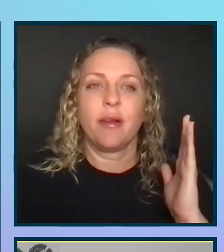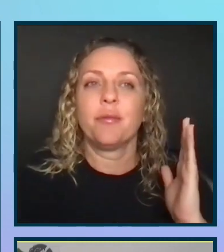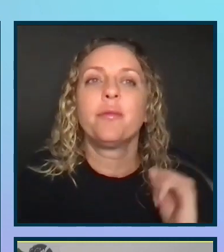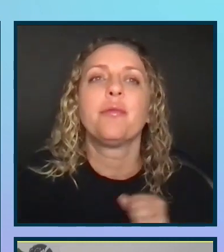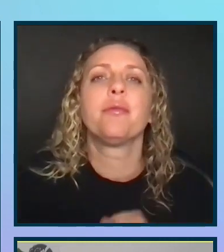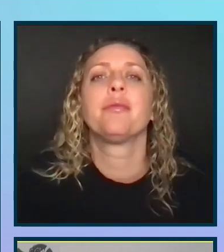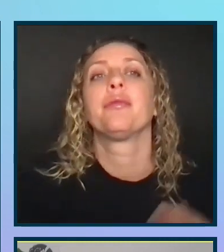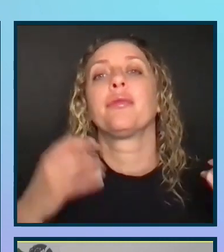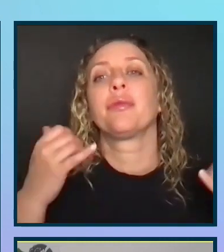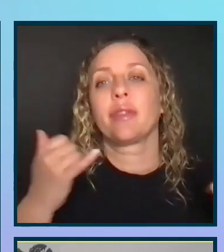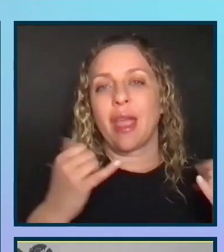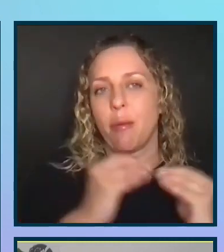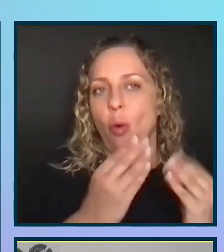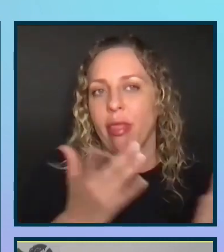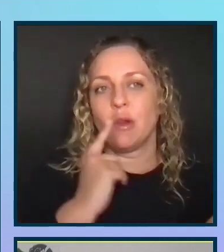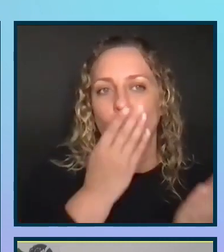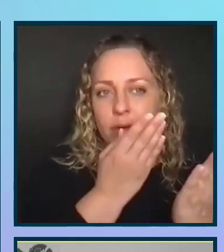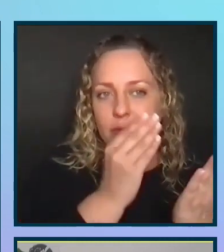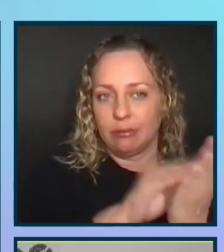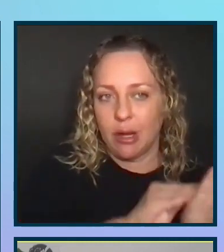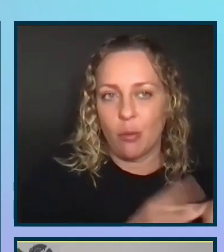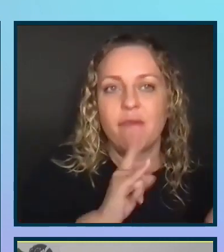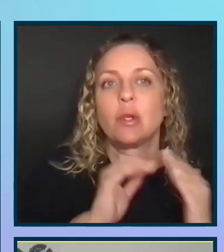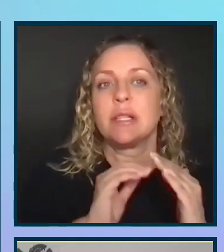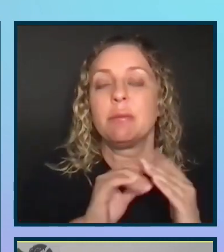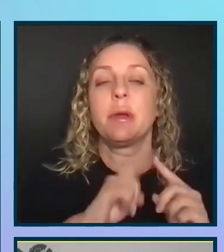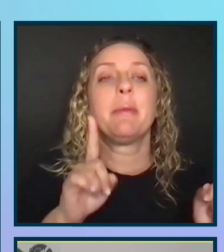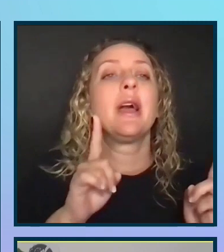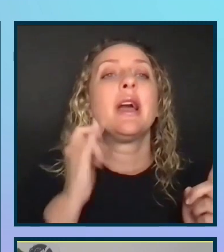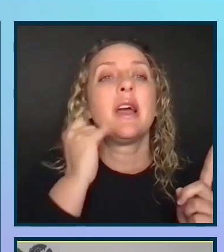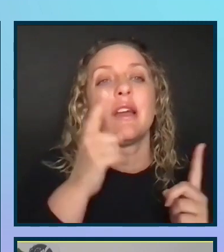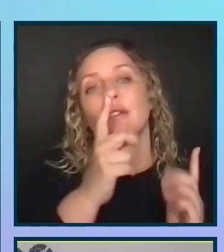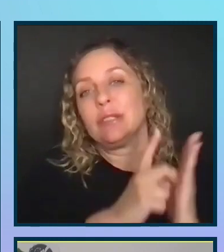And there are more things you can document for accessibility, but if you're a designer and might require a little bit more